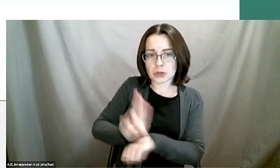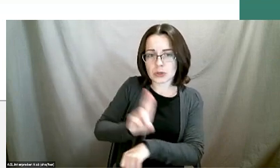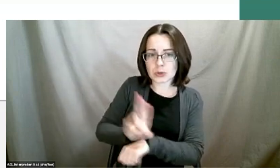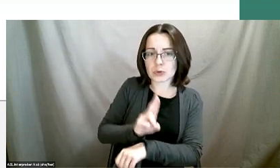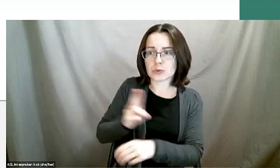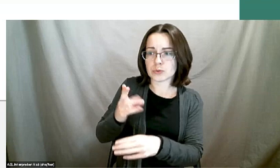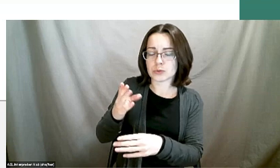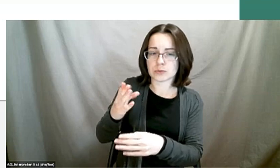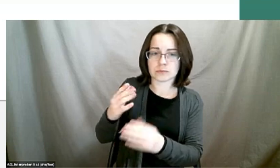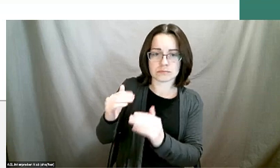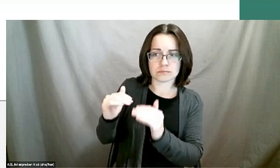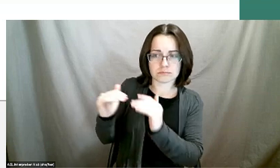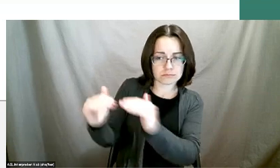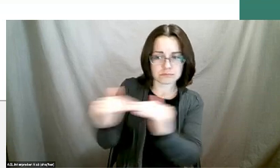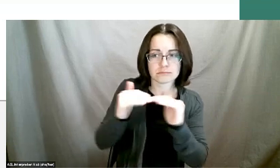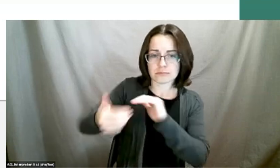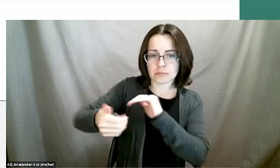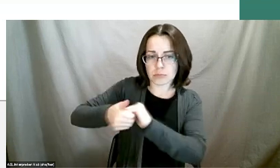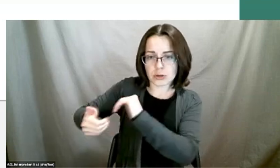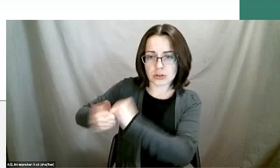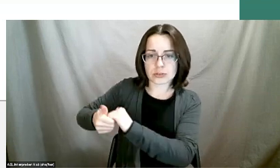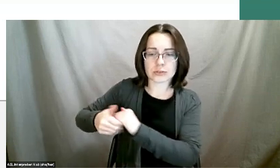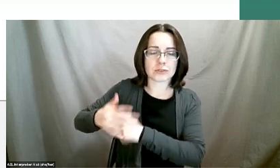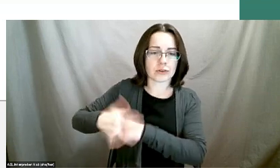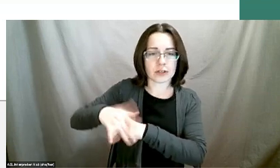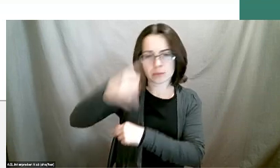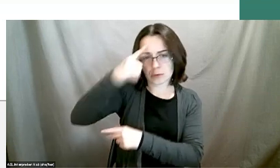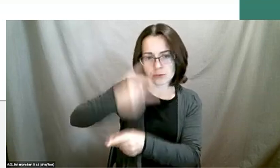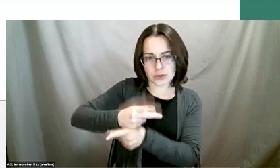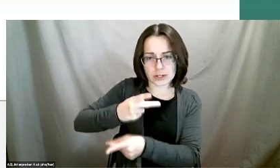We have an excellent midwifery department